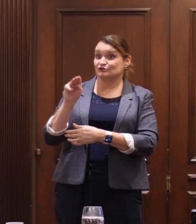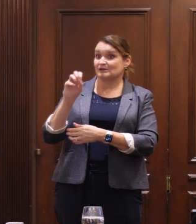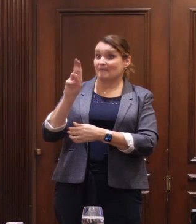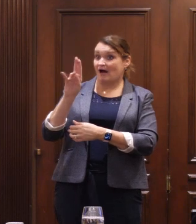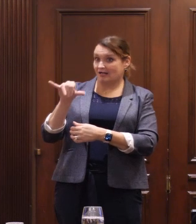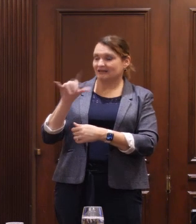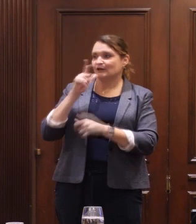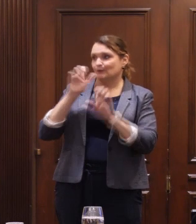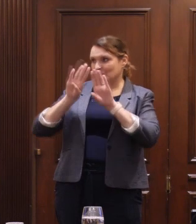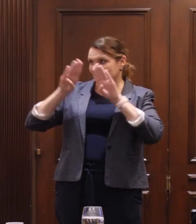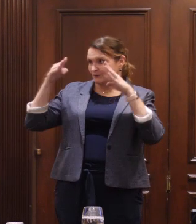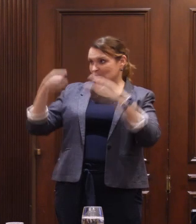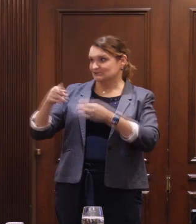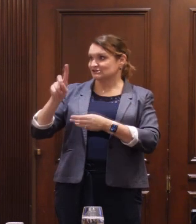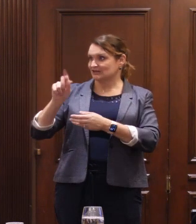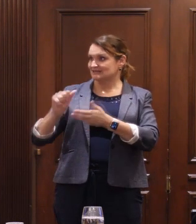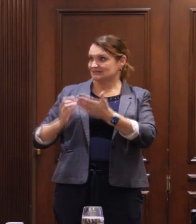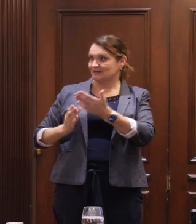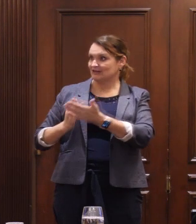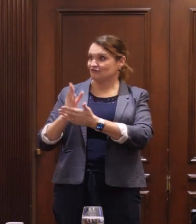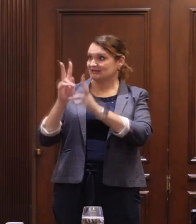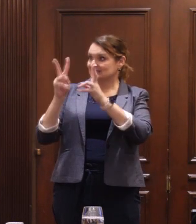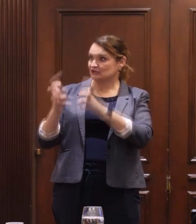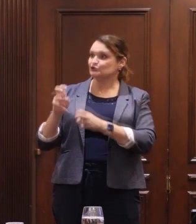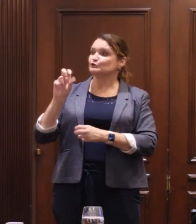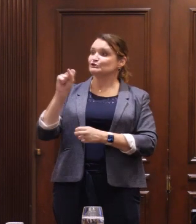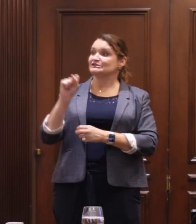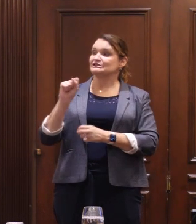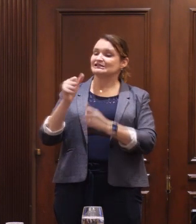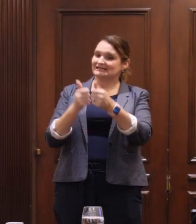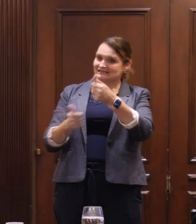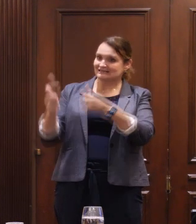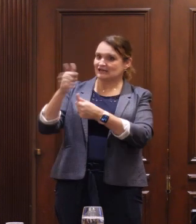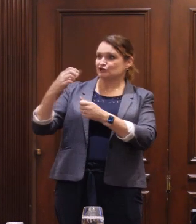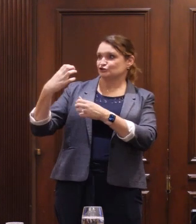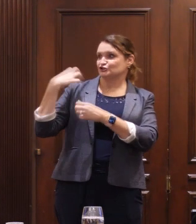issues as the section chief in the Civil Rights Division of the Department of Health and Human